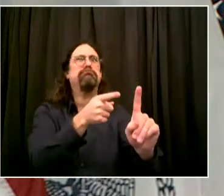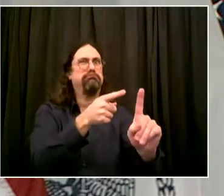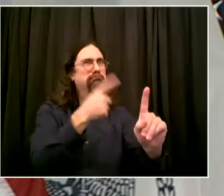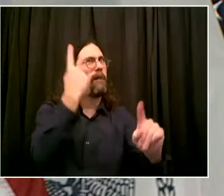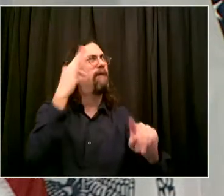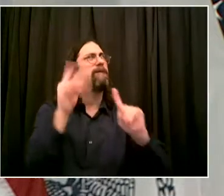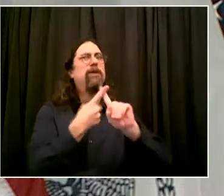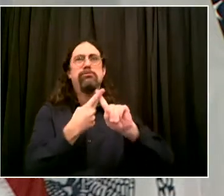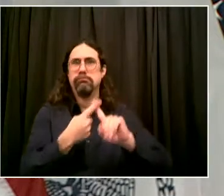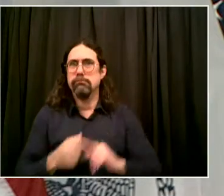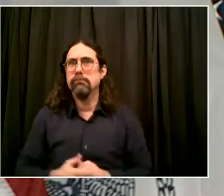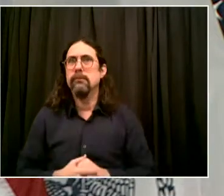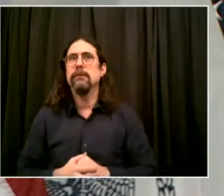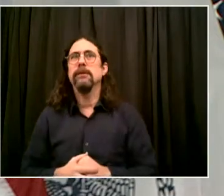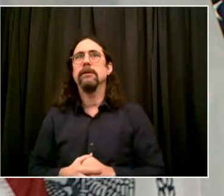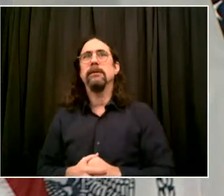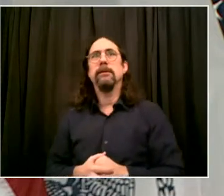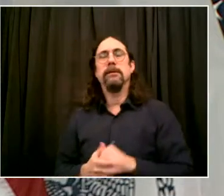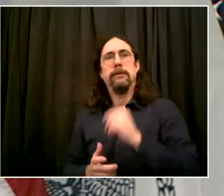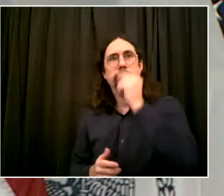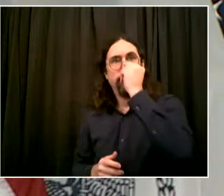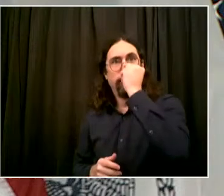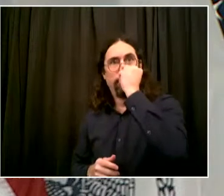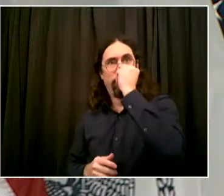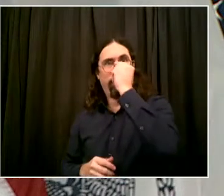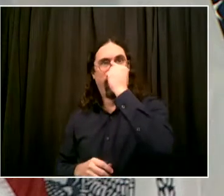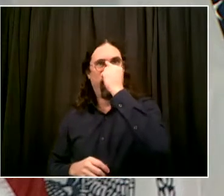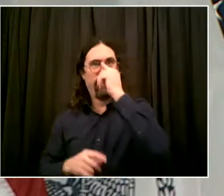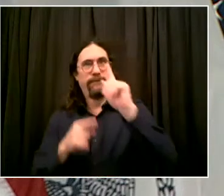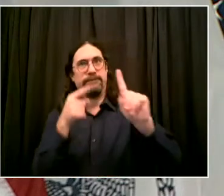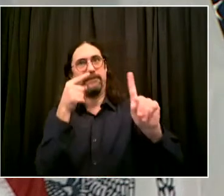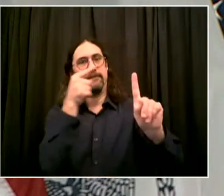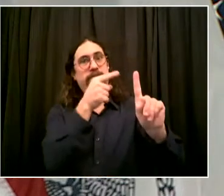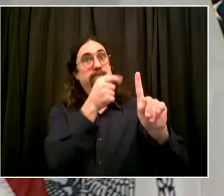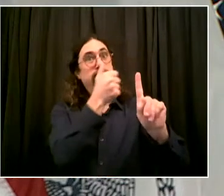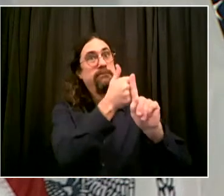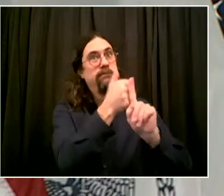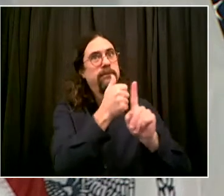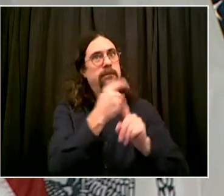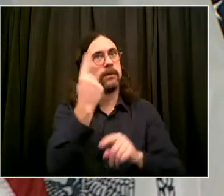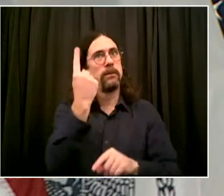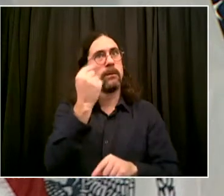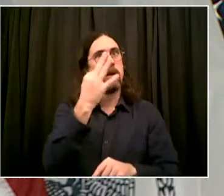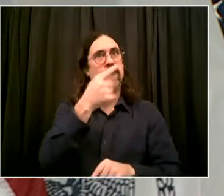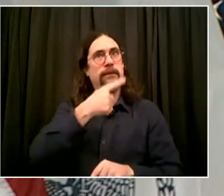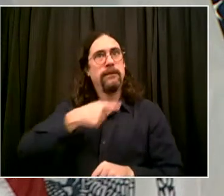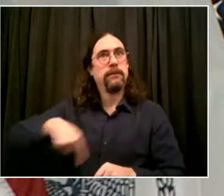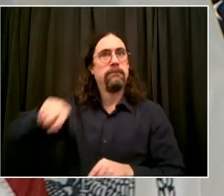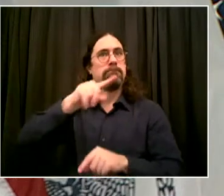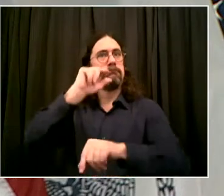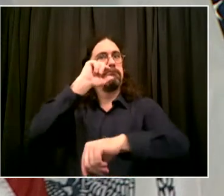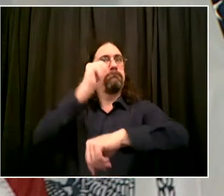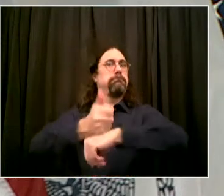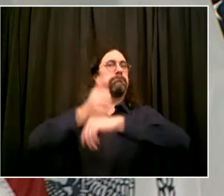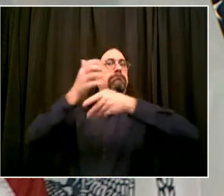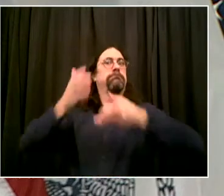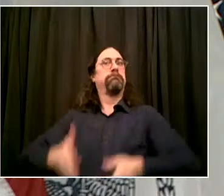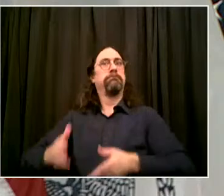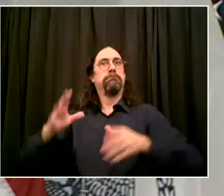FIGHGH TBABAK CD AN WE CAN MAKE A DIFFERENCE WHAT T THE POWER OF OUR DOLLARS, , HE ISIS LITERALLY ONE OF